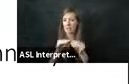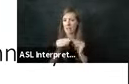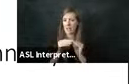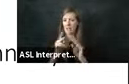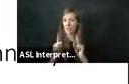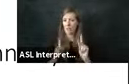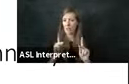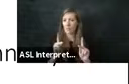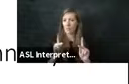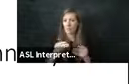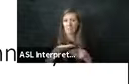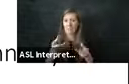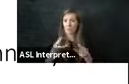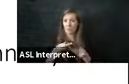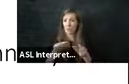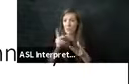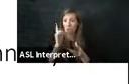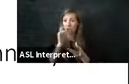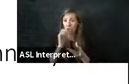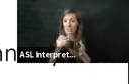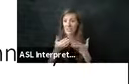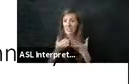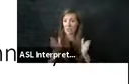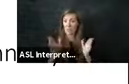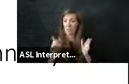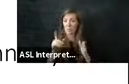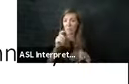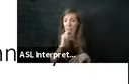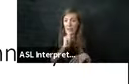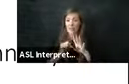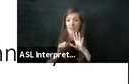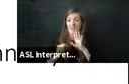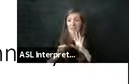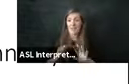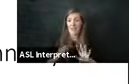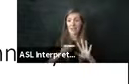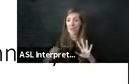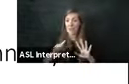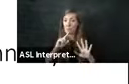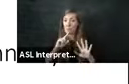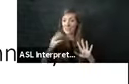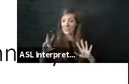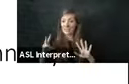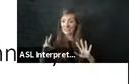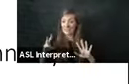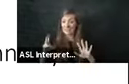looks like in general among five to 17 year olds in Sonoma County.